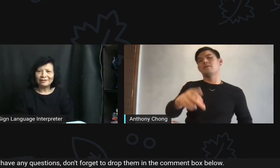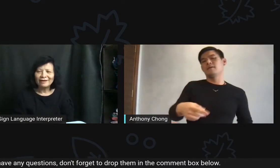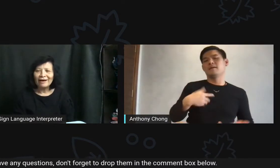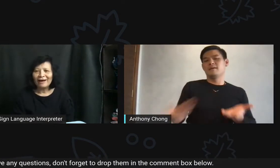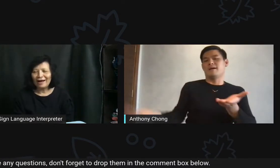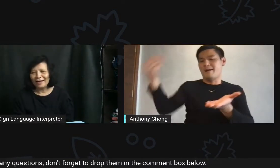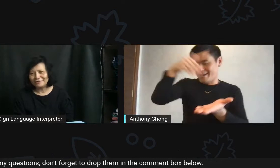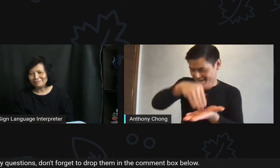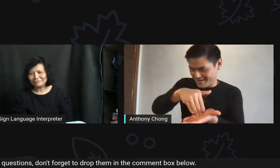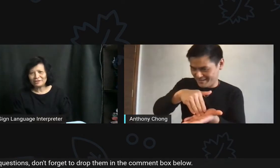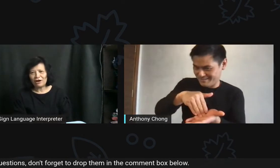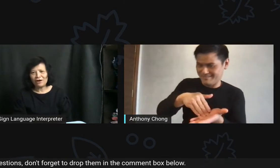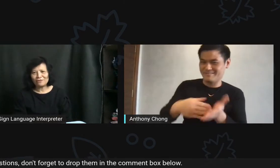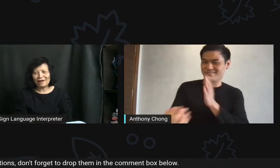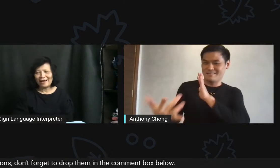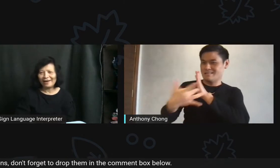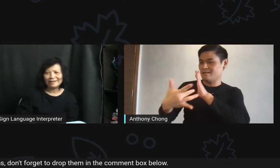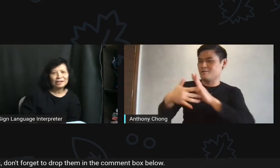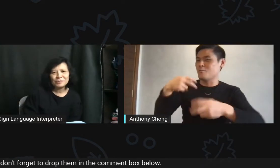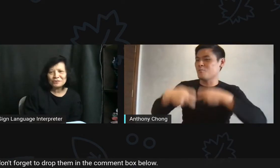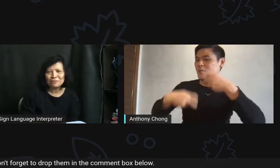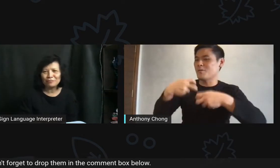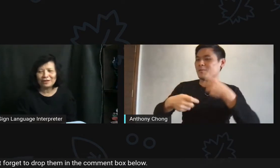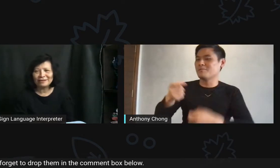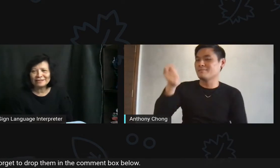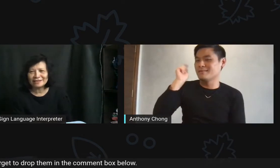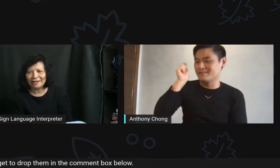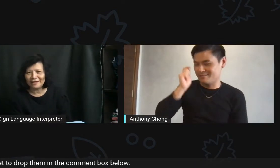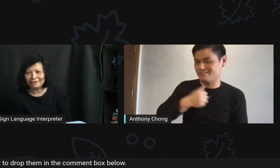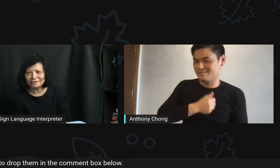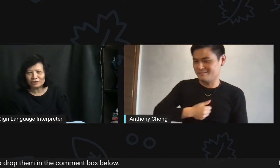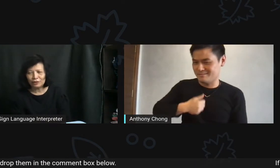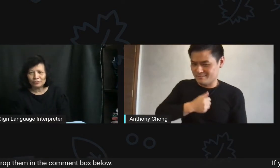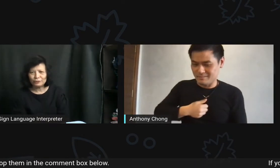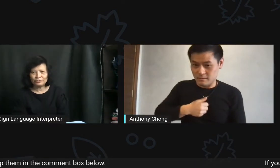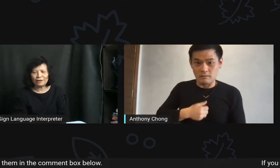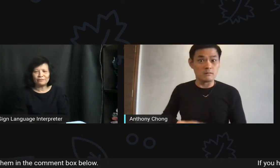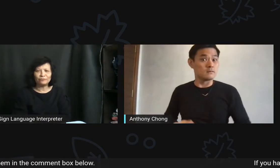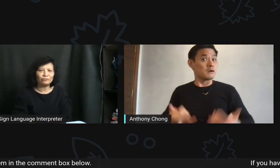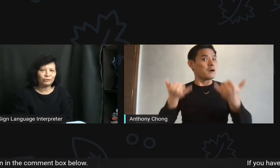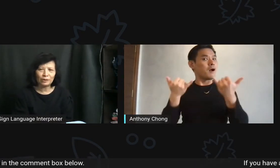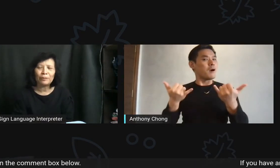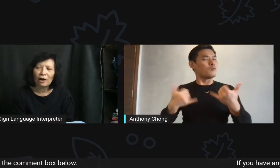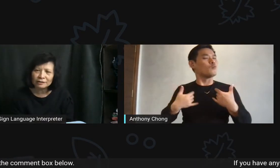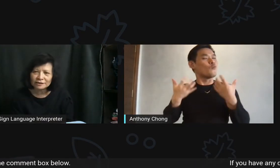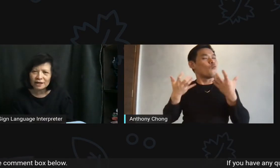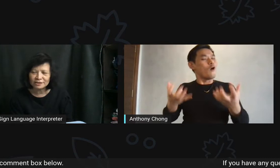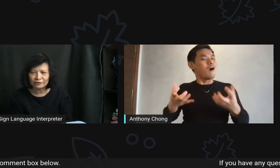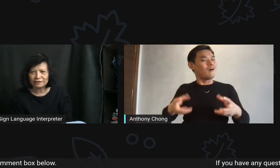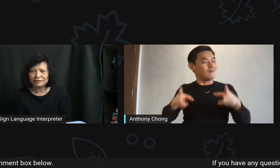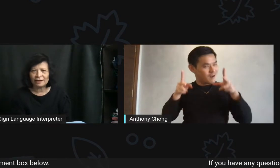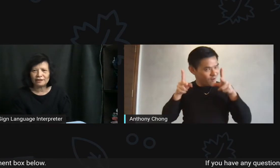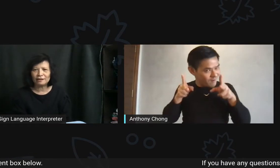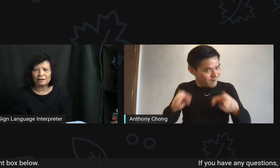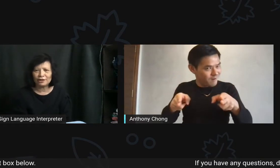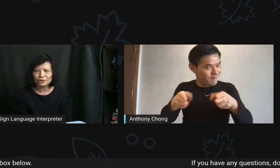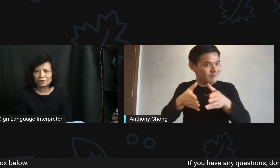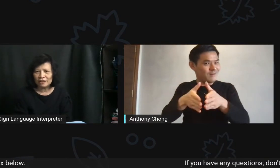Ah, alright. Let me repeat this again. So, we apologised for the technical glitch.